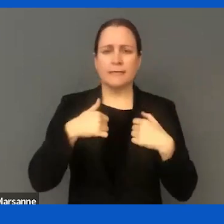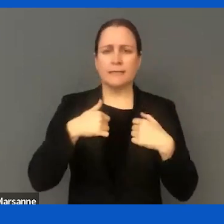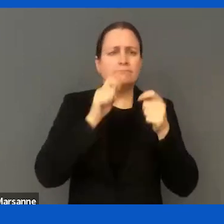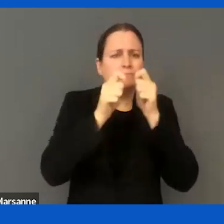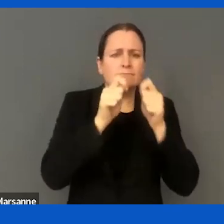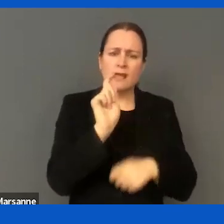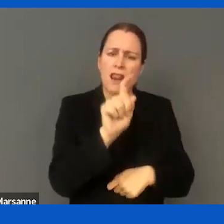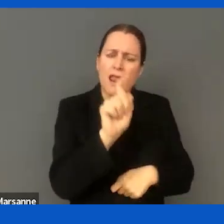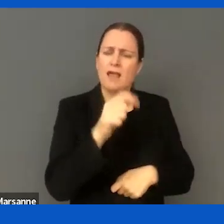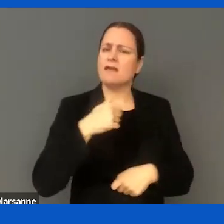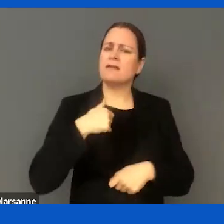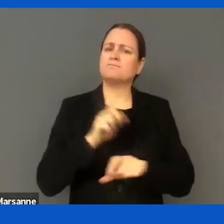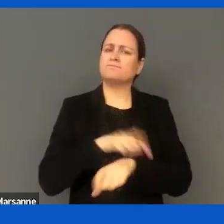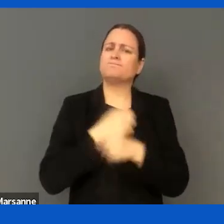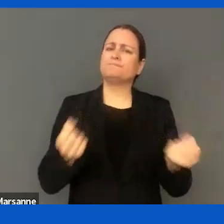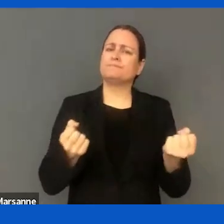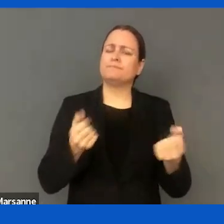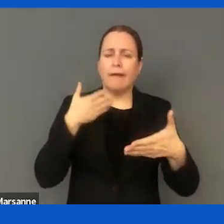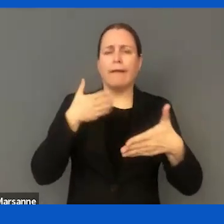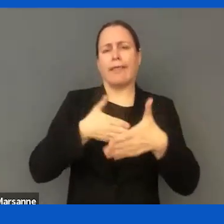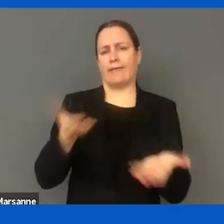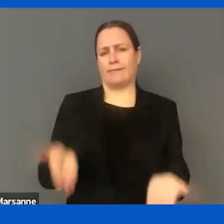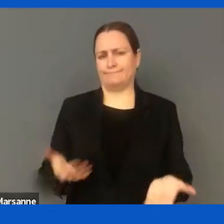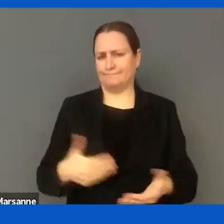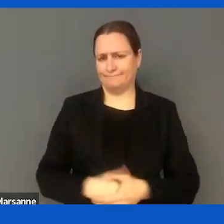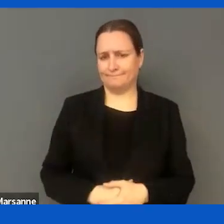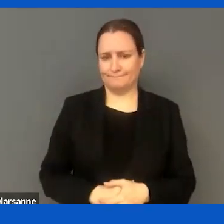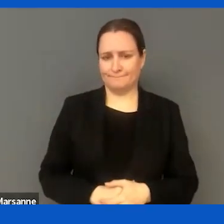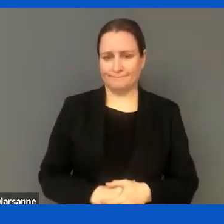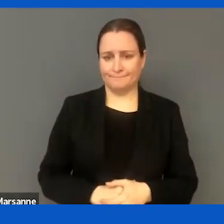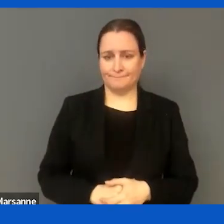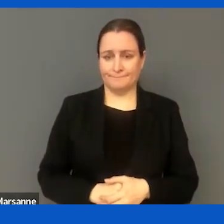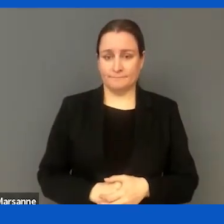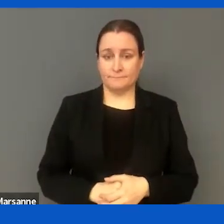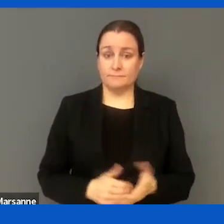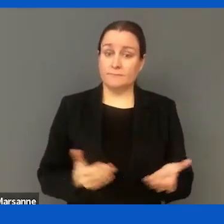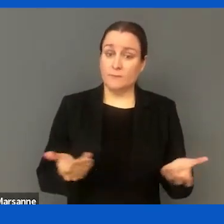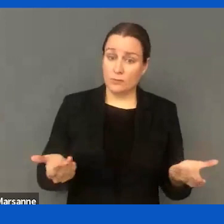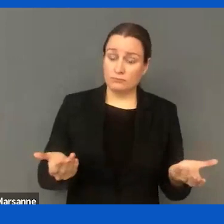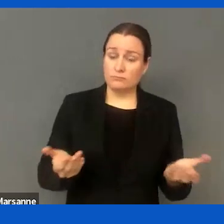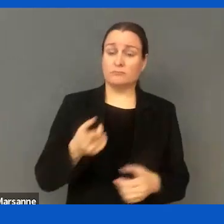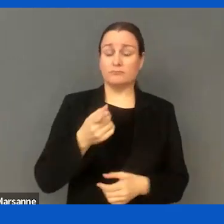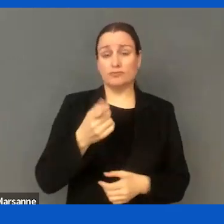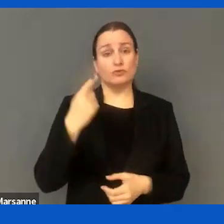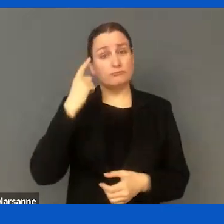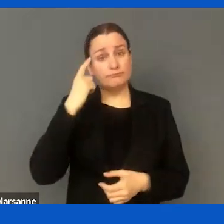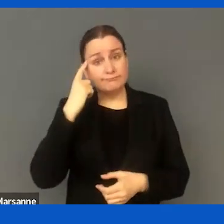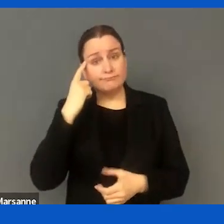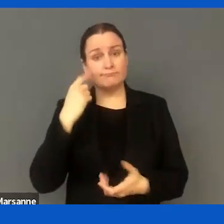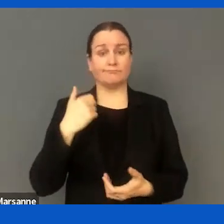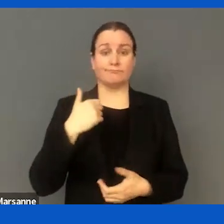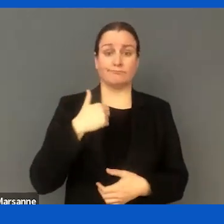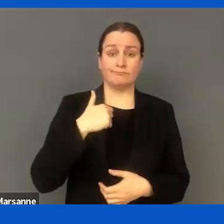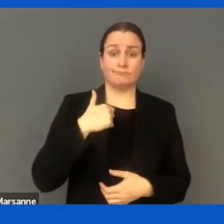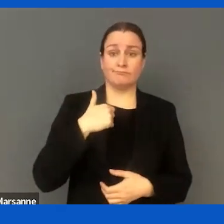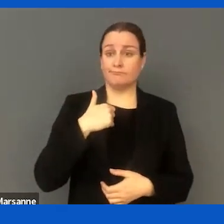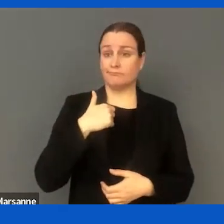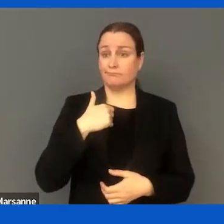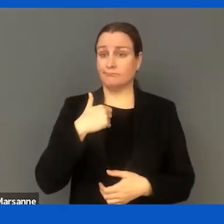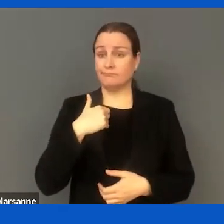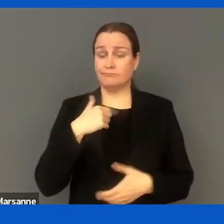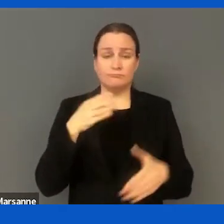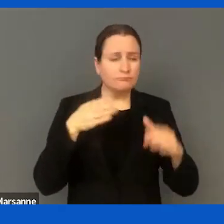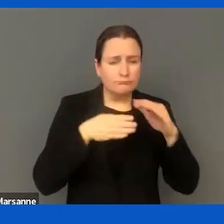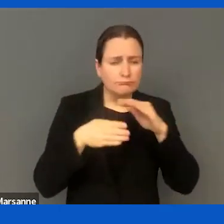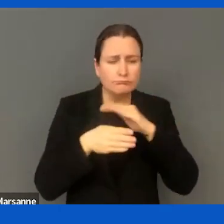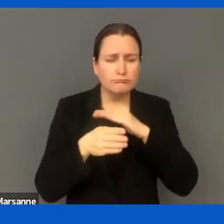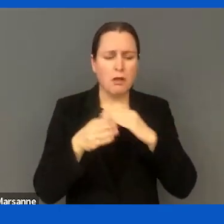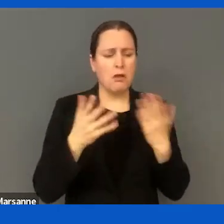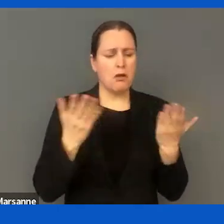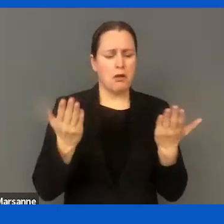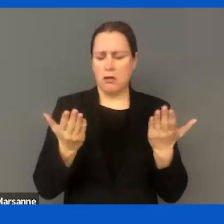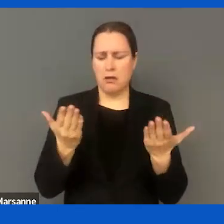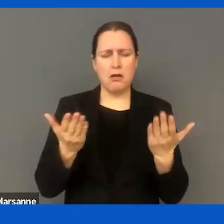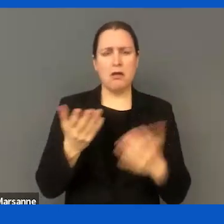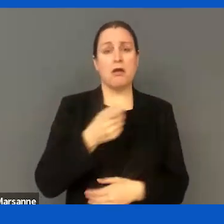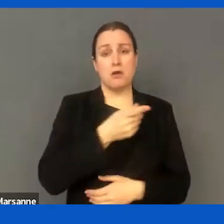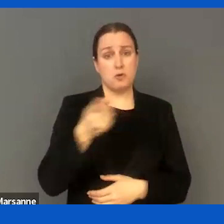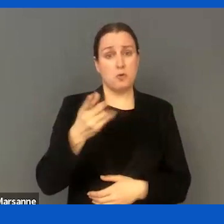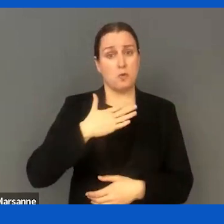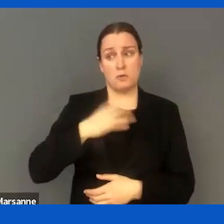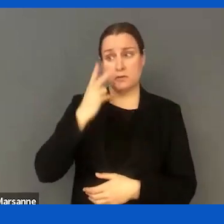But if you go to say how many website use? We have a real number that can give us this information.